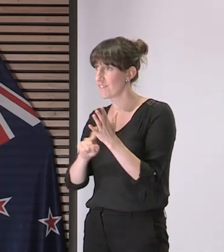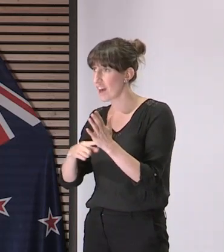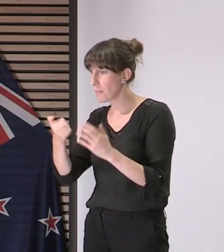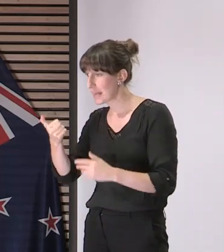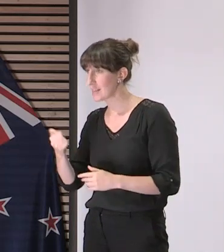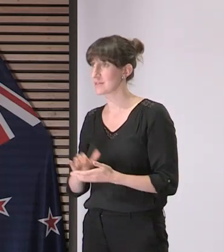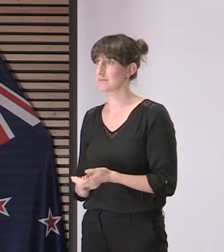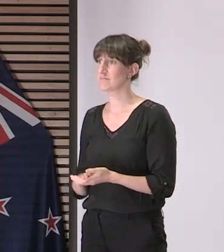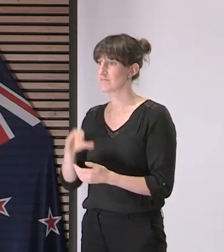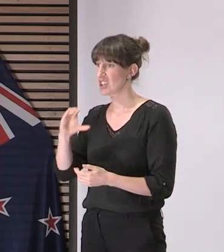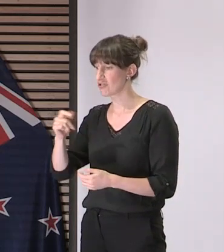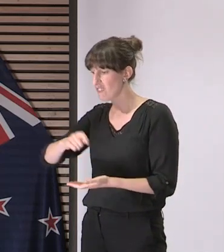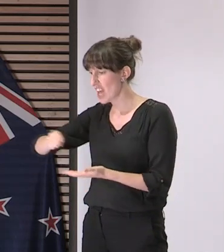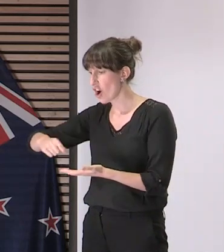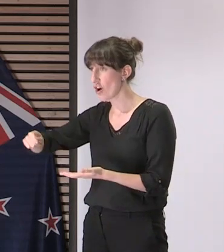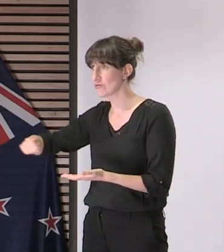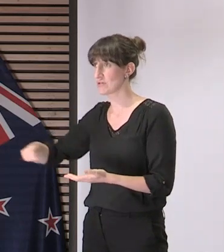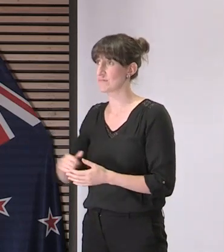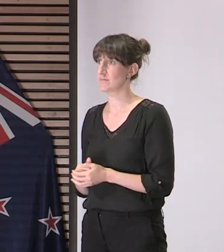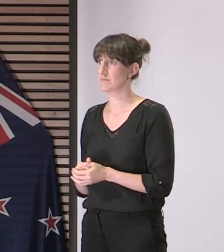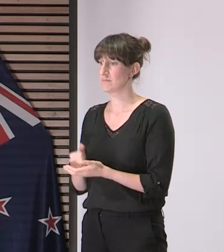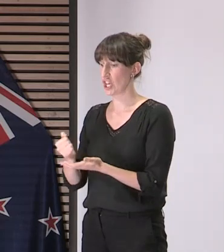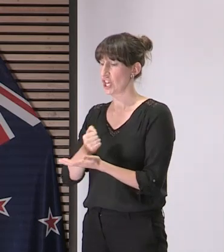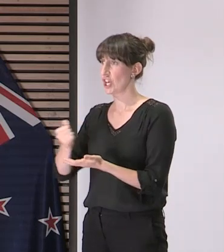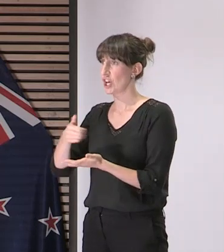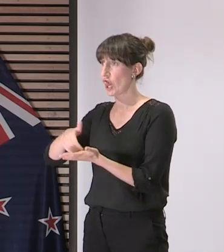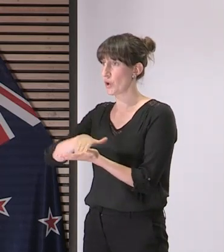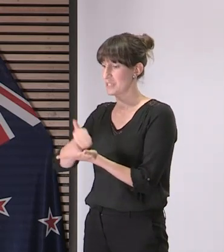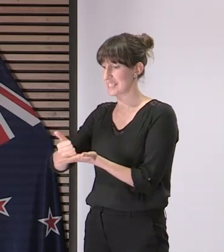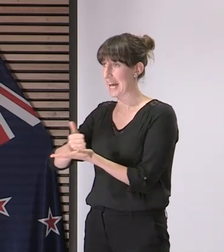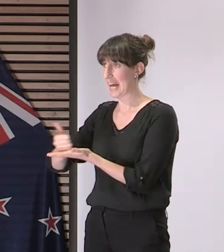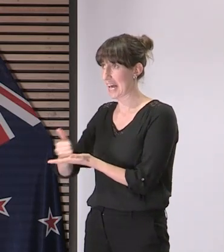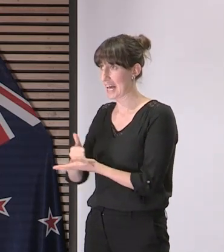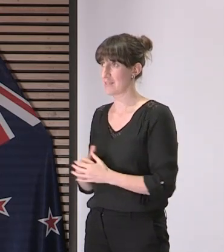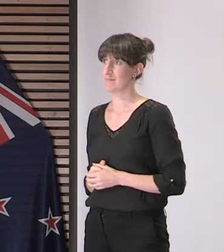pavement chalks for